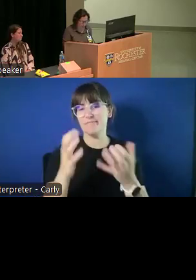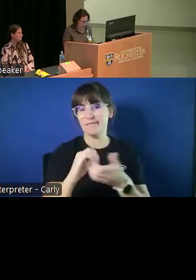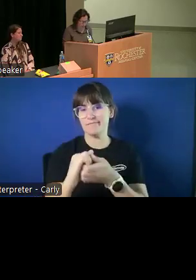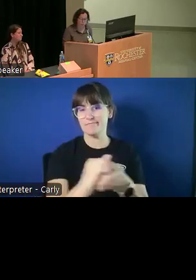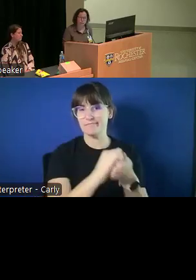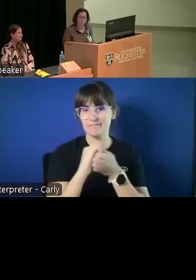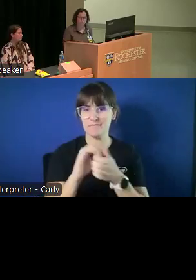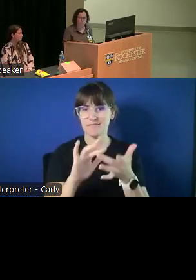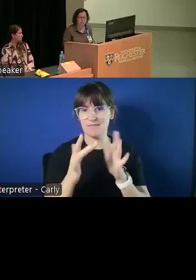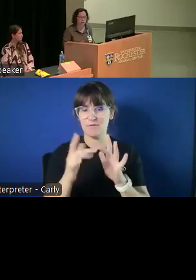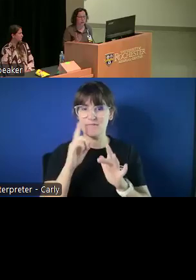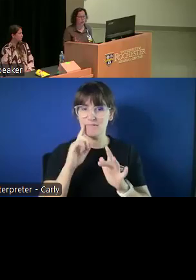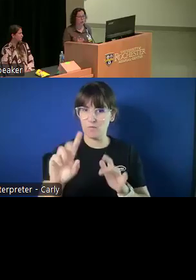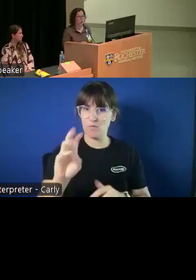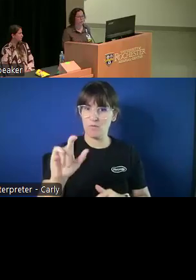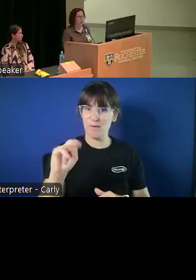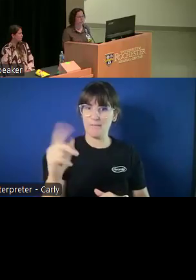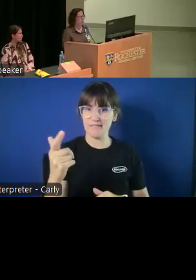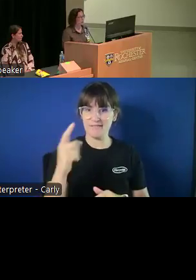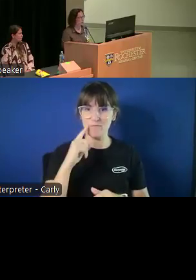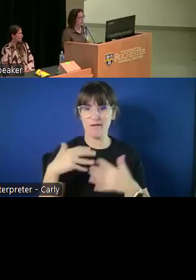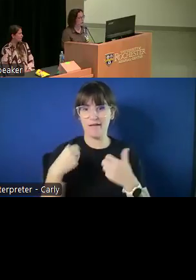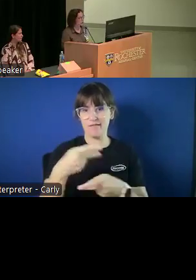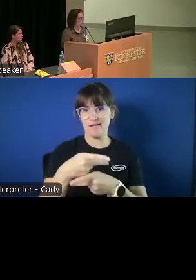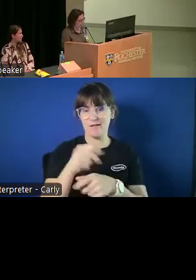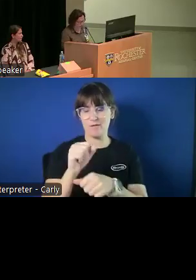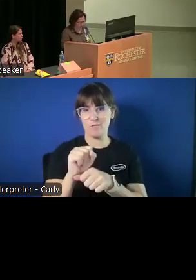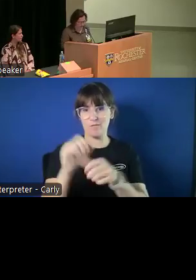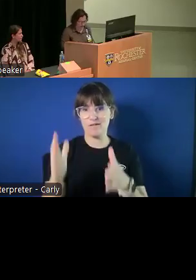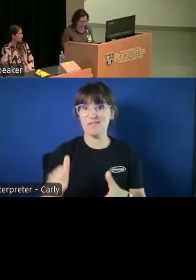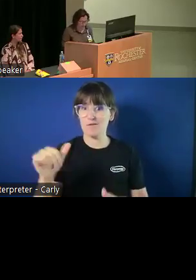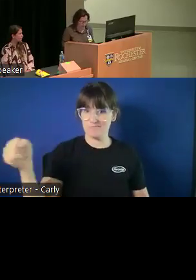worker well-being he also happens to have an appointment here in our department uh as well